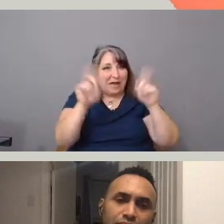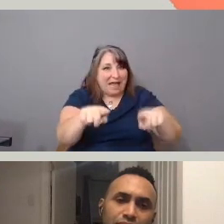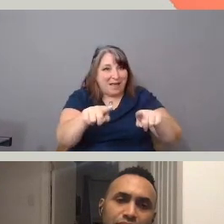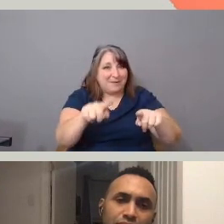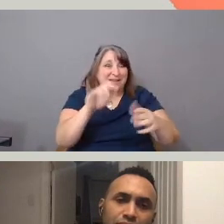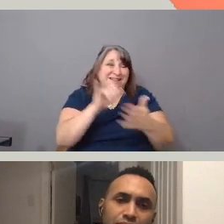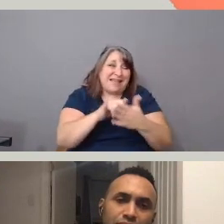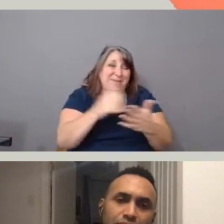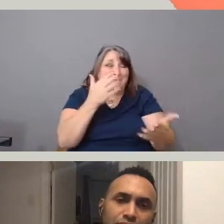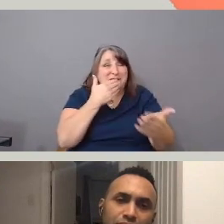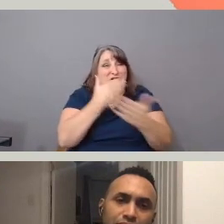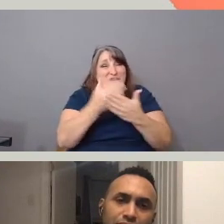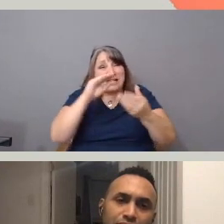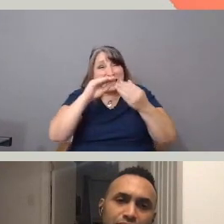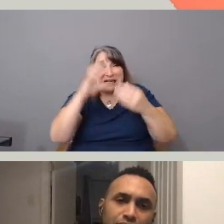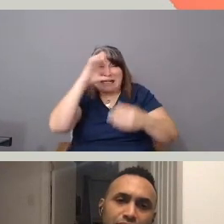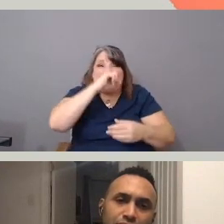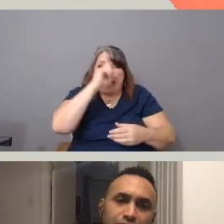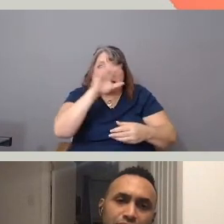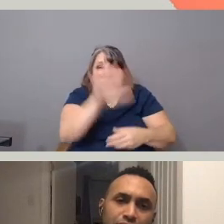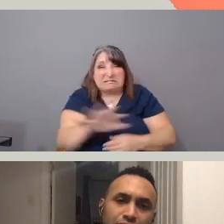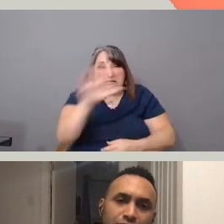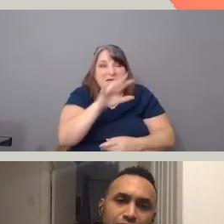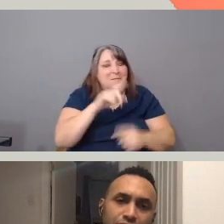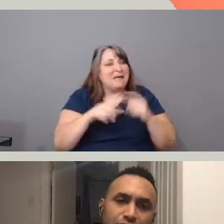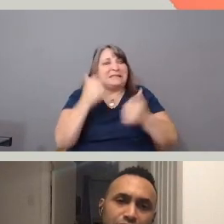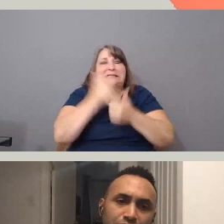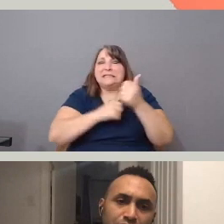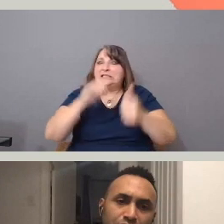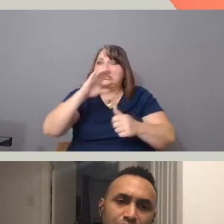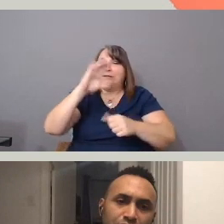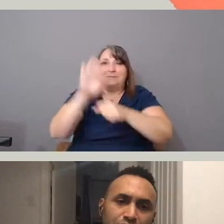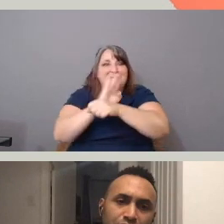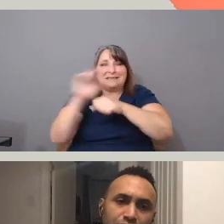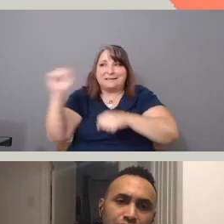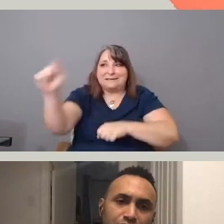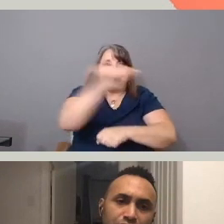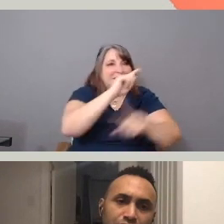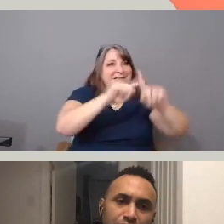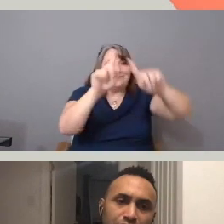But again, it varies very much from company to company. So I can't say specifically.